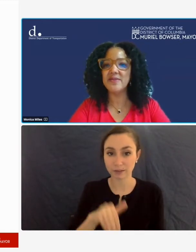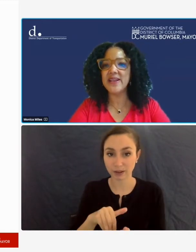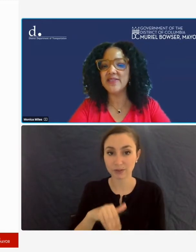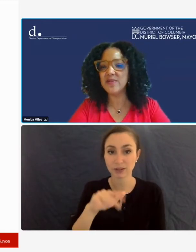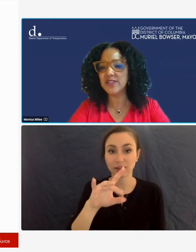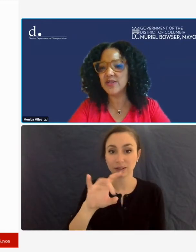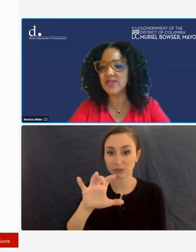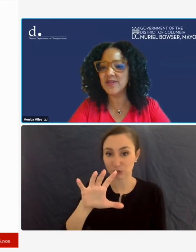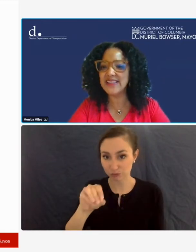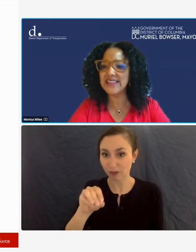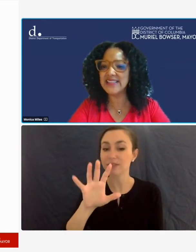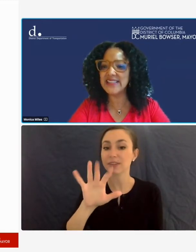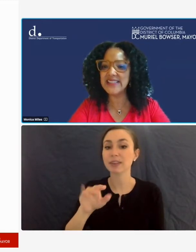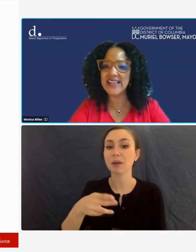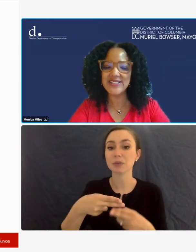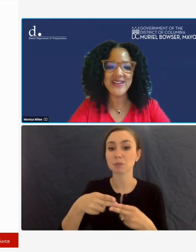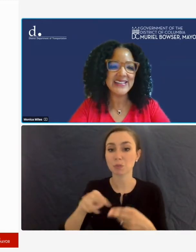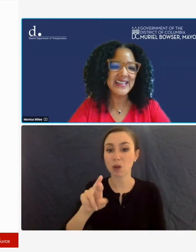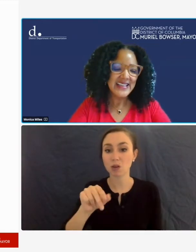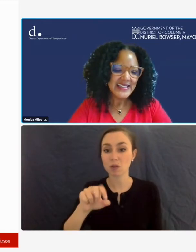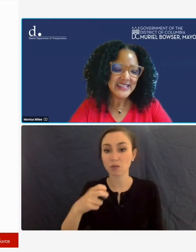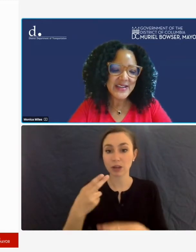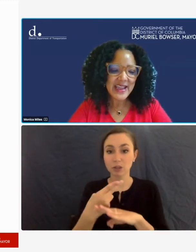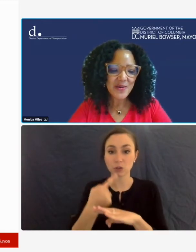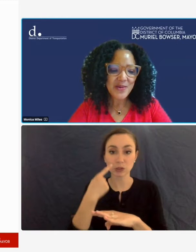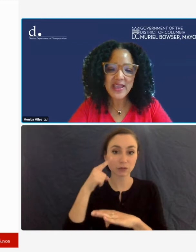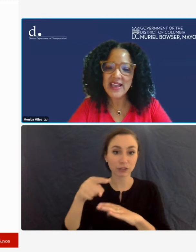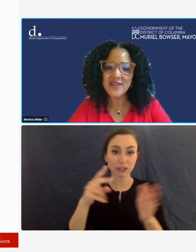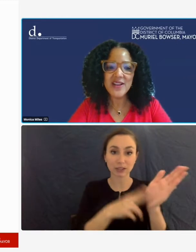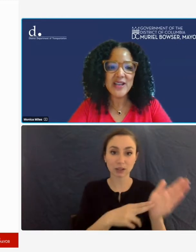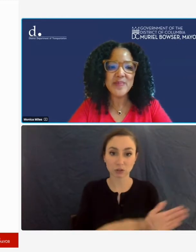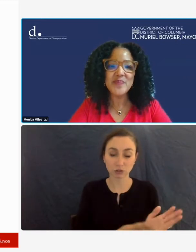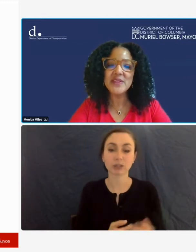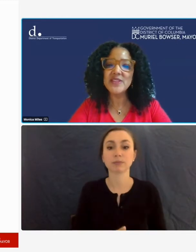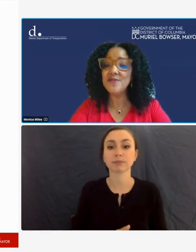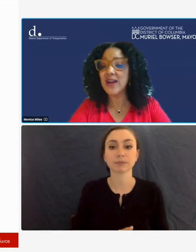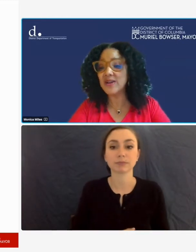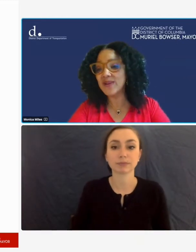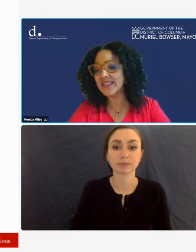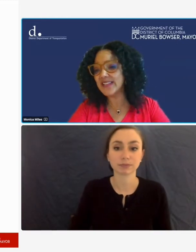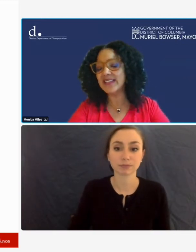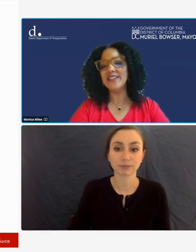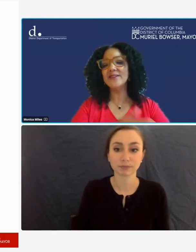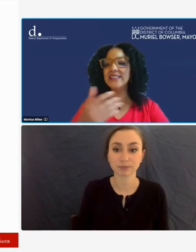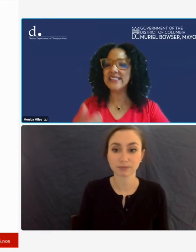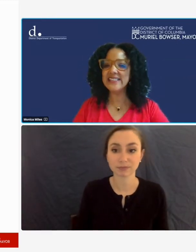that was used during this this contract so now we have um the final rate so the year has ended